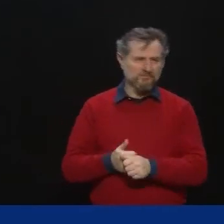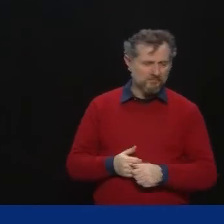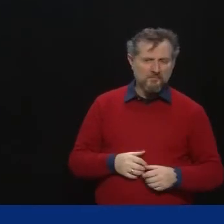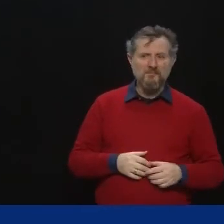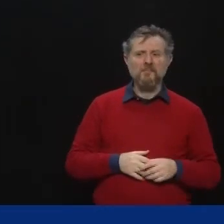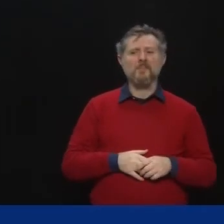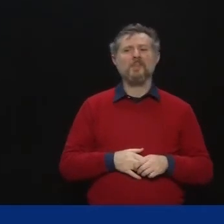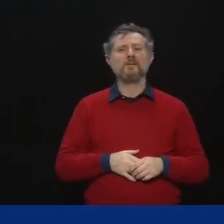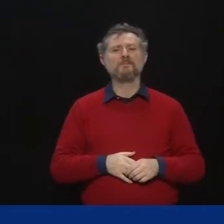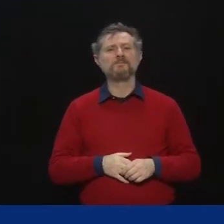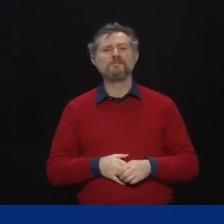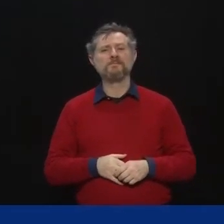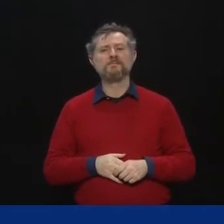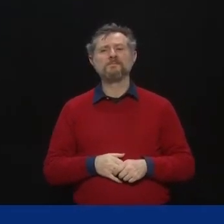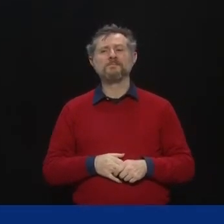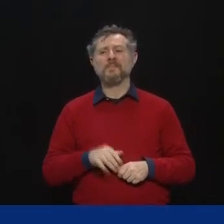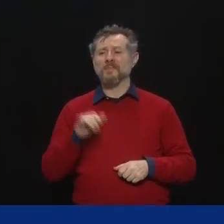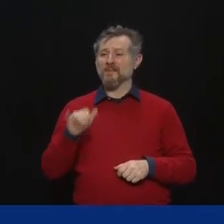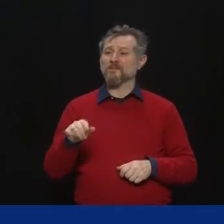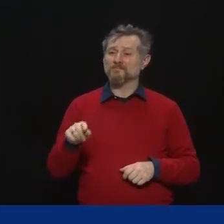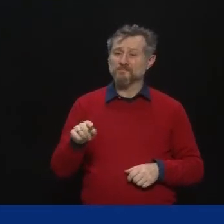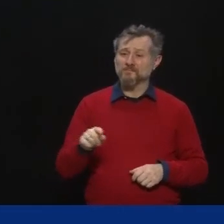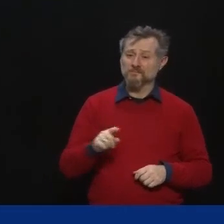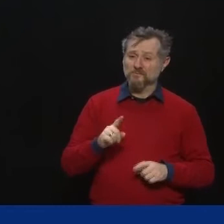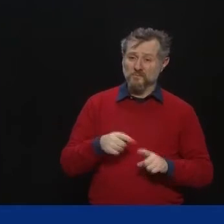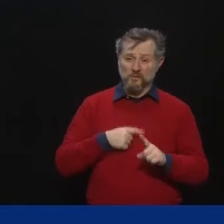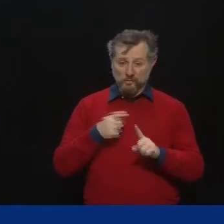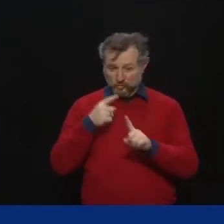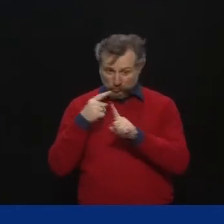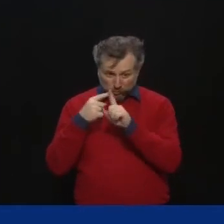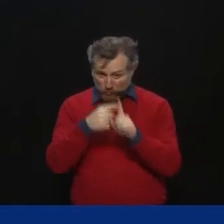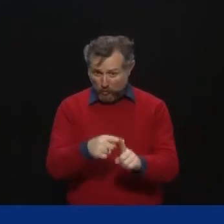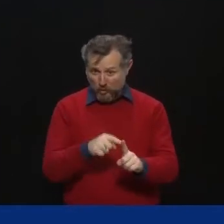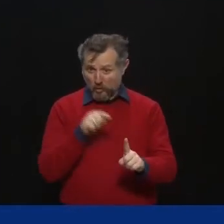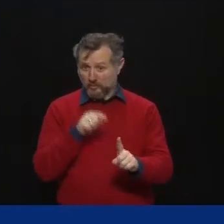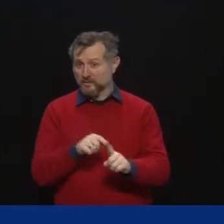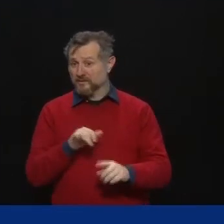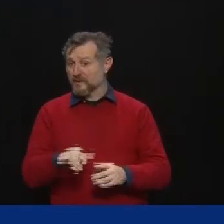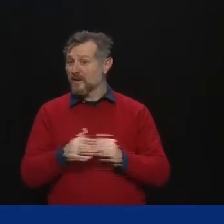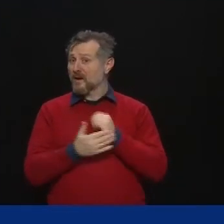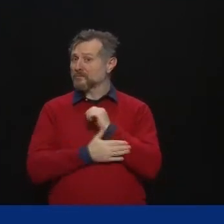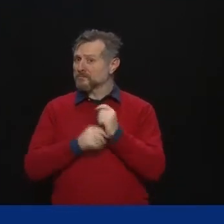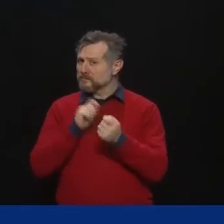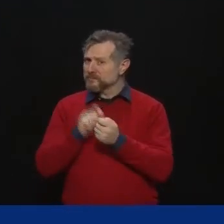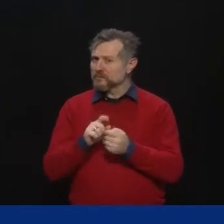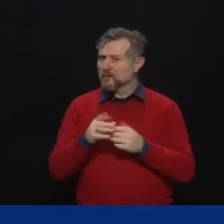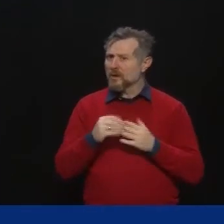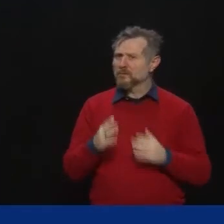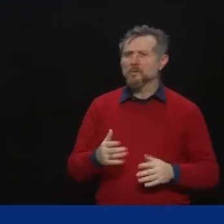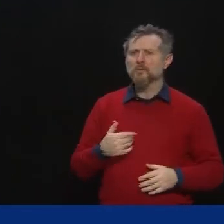GOVERNOR HOCHUL, YOU SAID THAT THE STATE INSPECTORS WOULD BE DOING WITH SPOT CHECKS TO ENSURE THAT THE MASK MANDATES